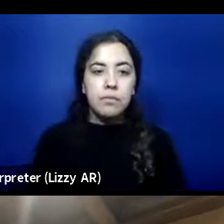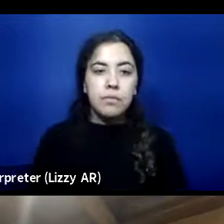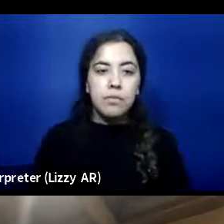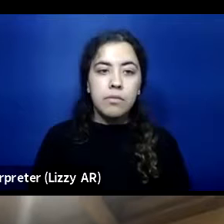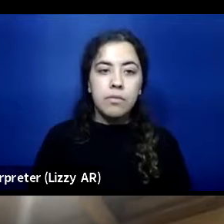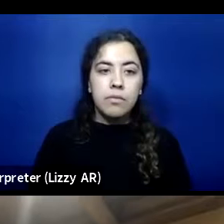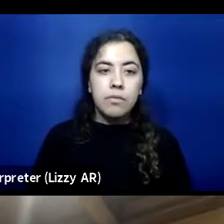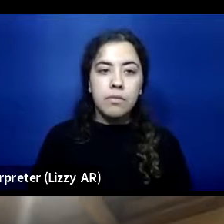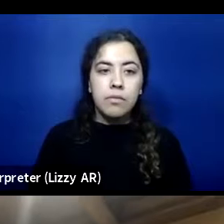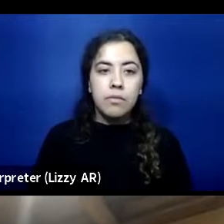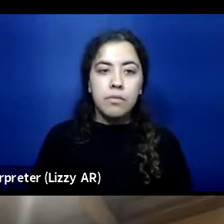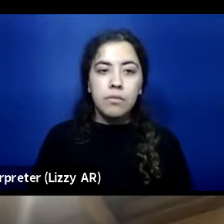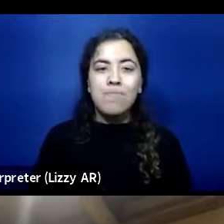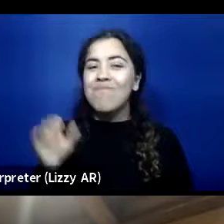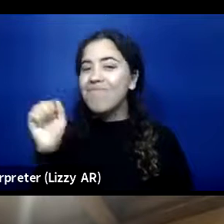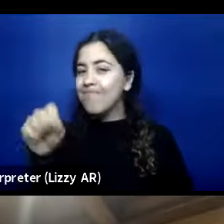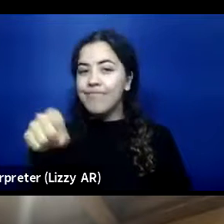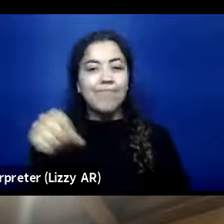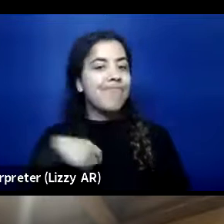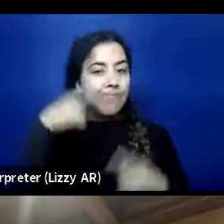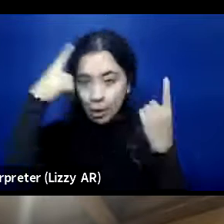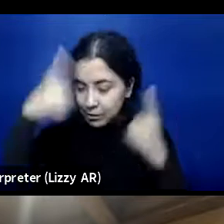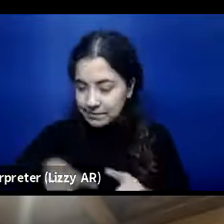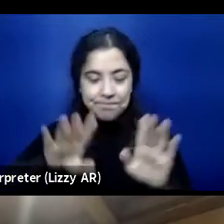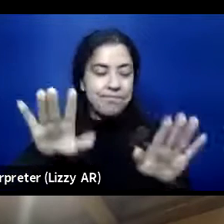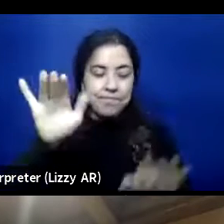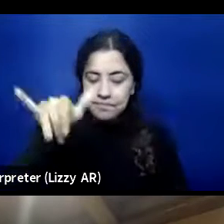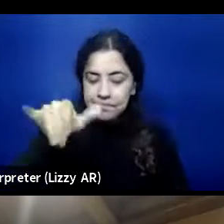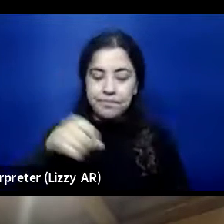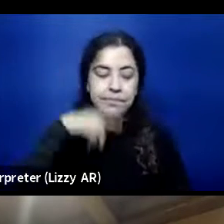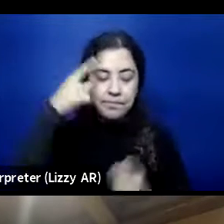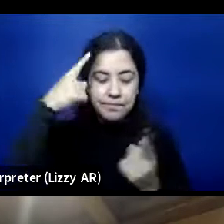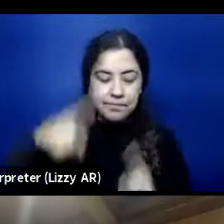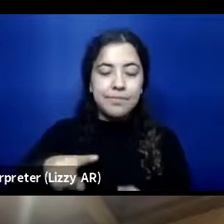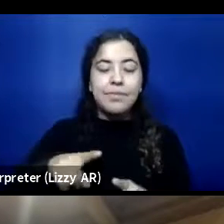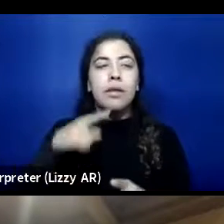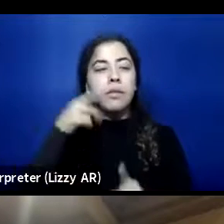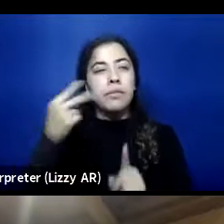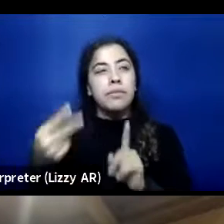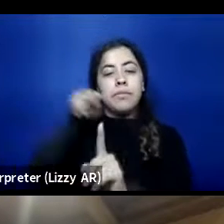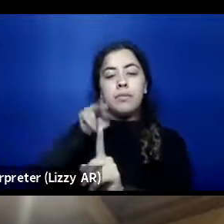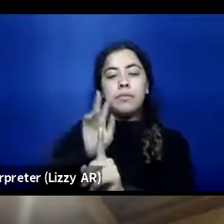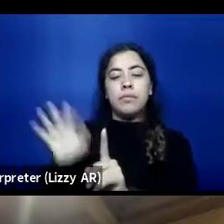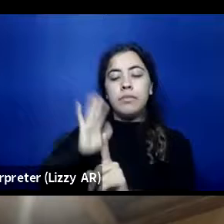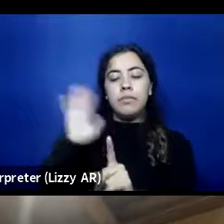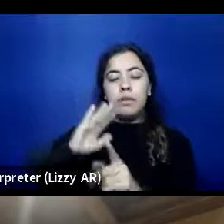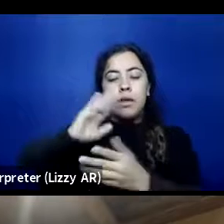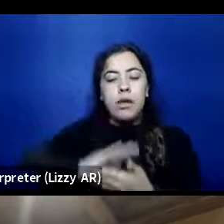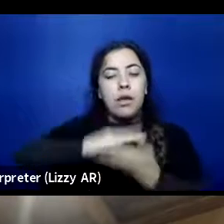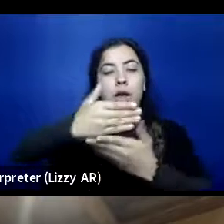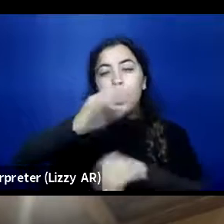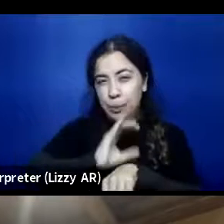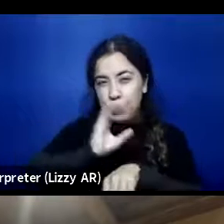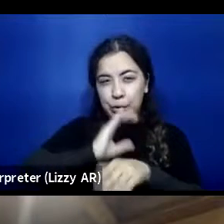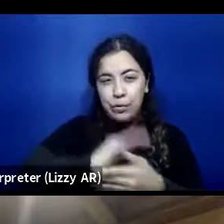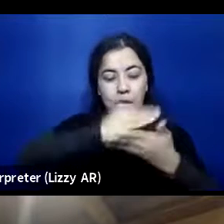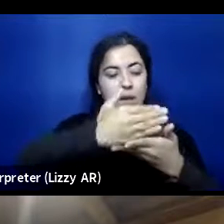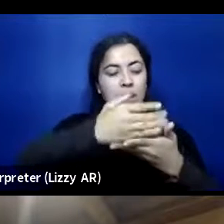I mean, in the first phase of a computerization is really about system kind of optimization,